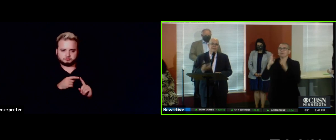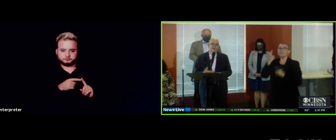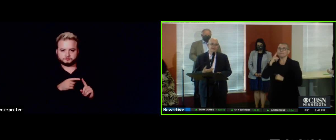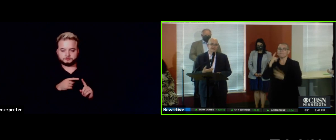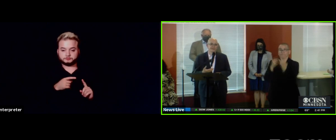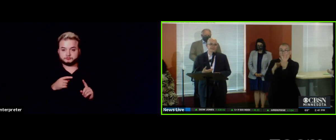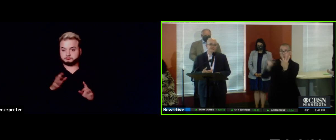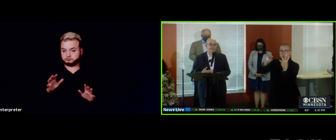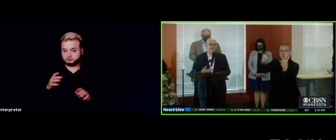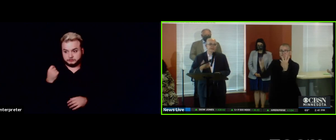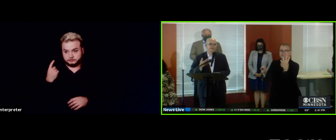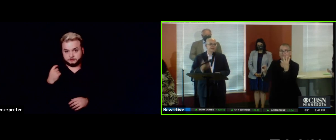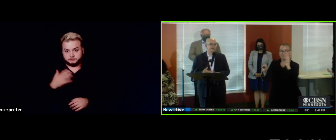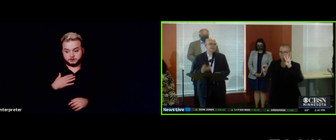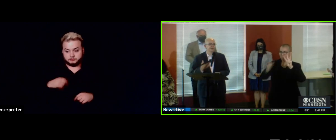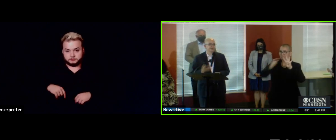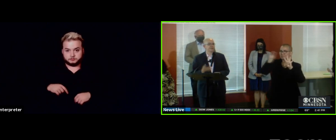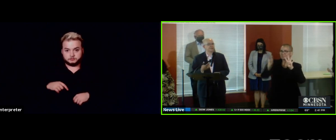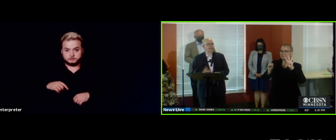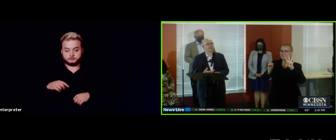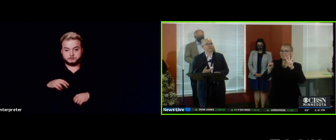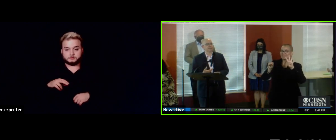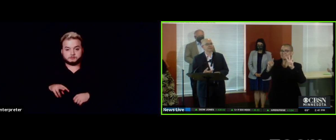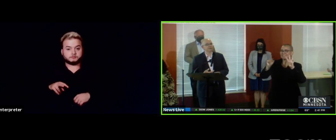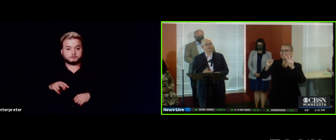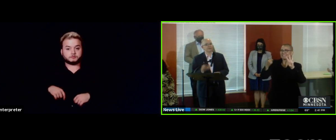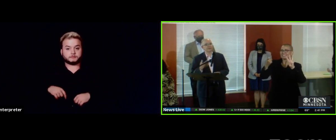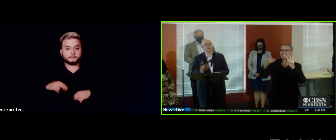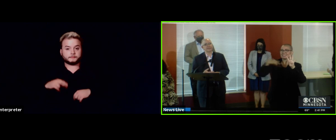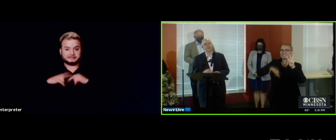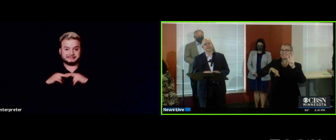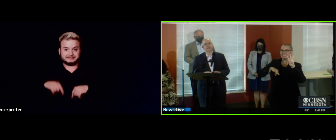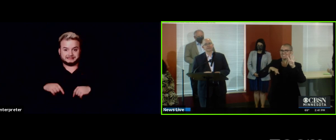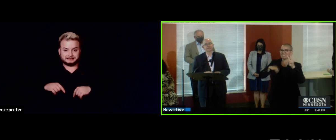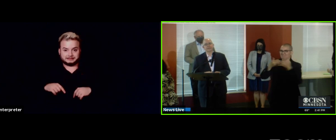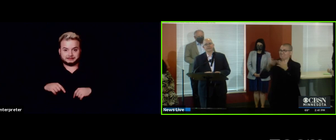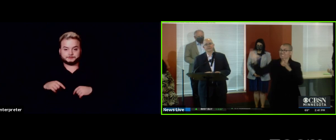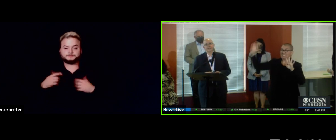housing tax credits. That's the largest source of capital for the financing of formal housing